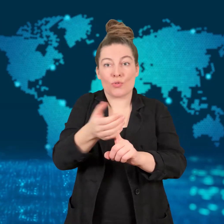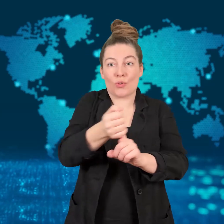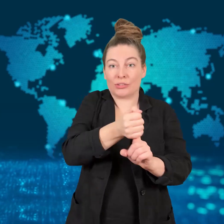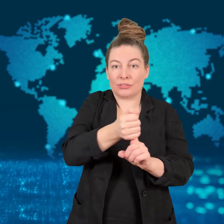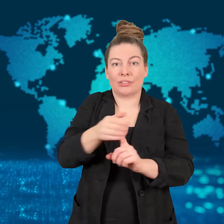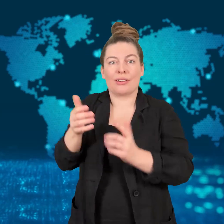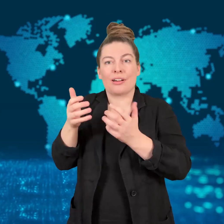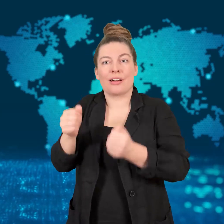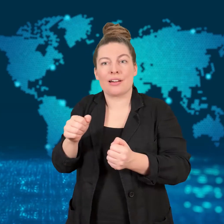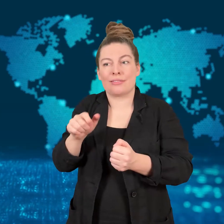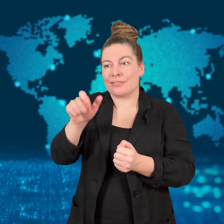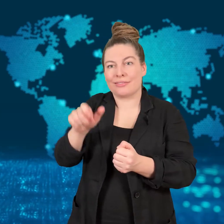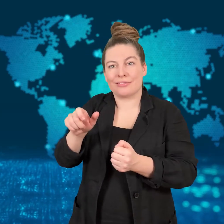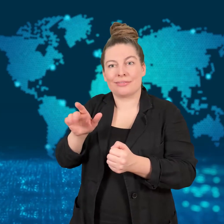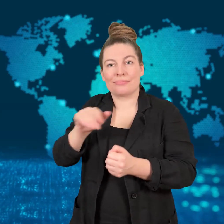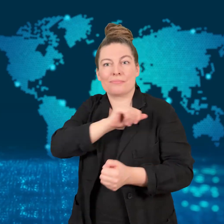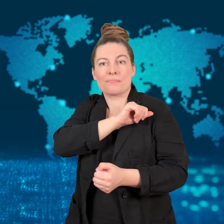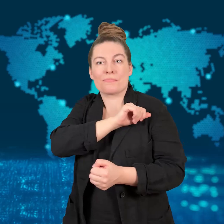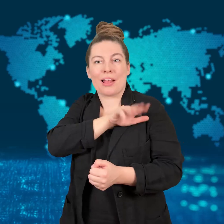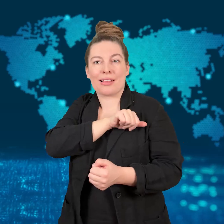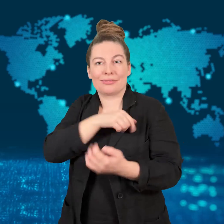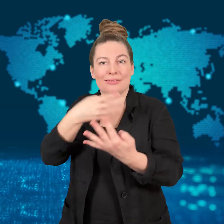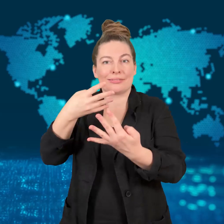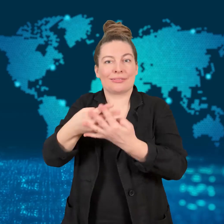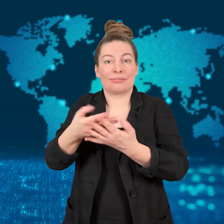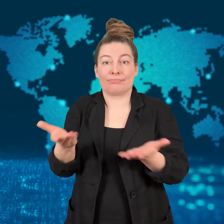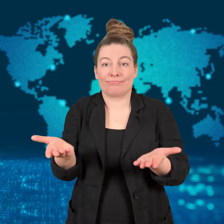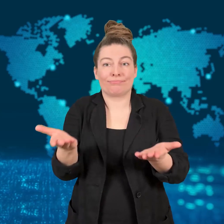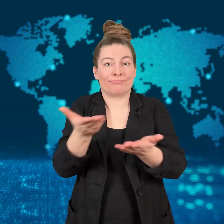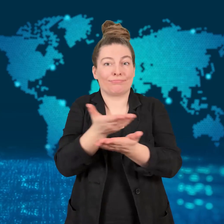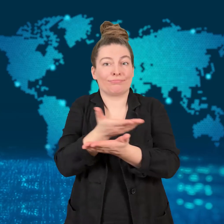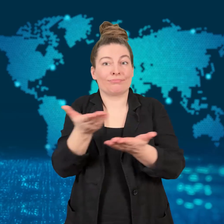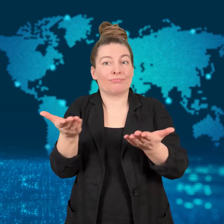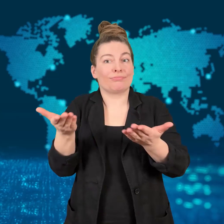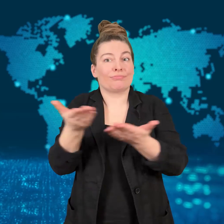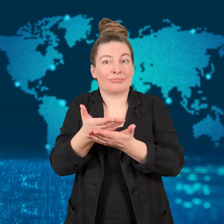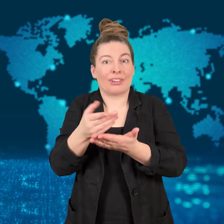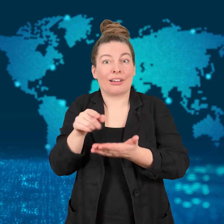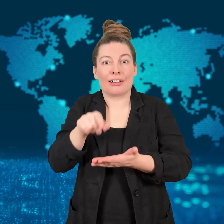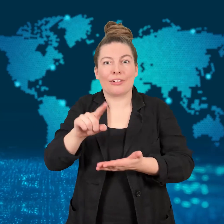The hostage/prisoner exchange scheduled for